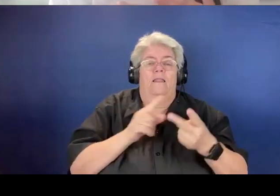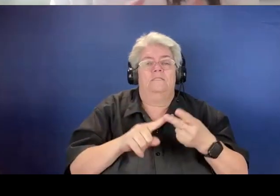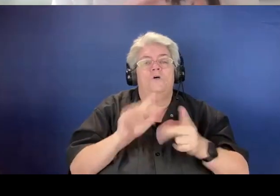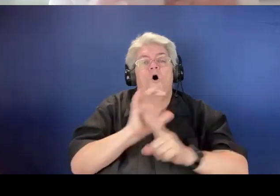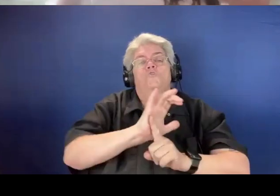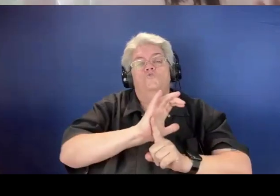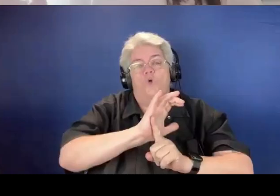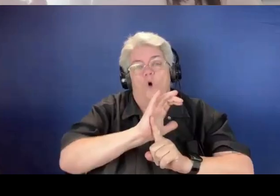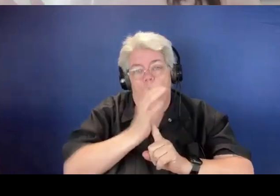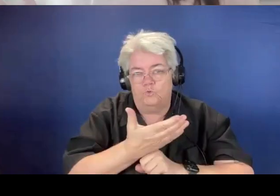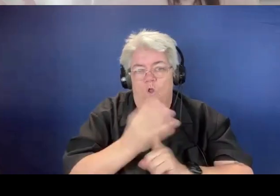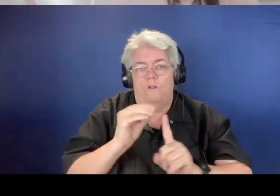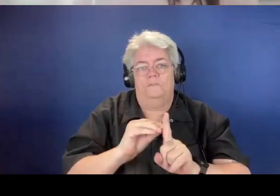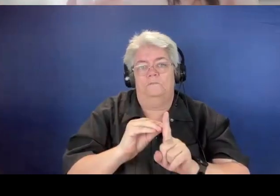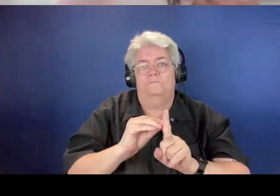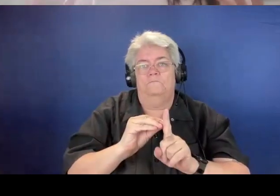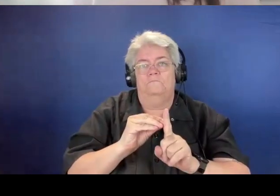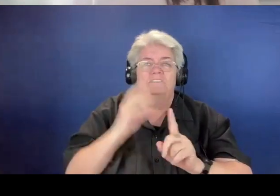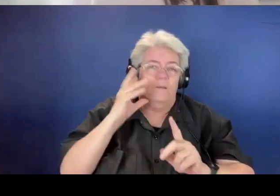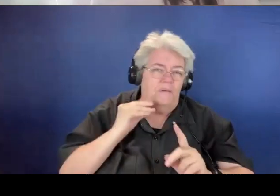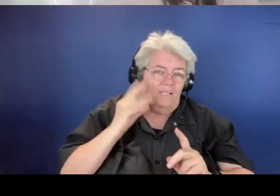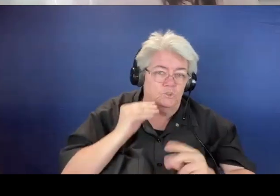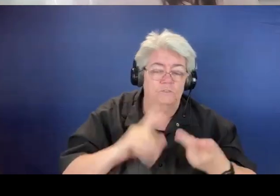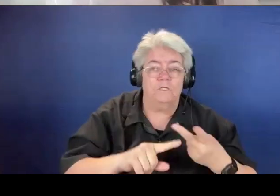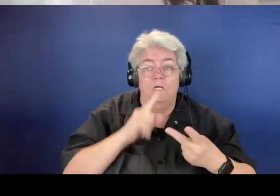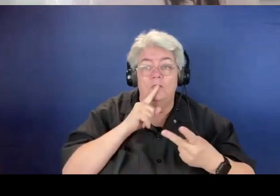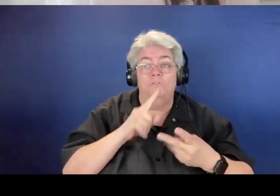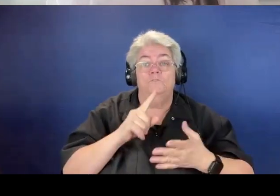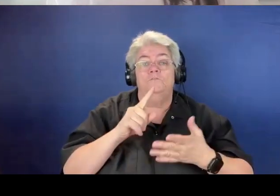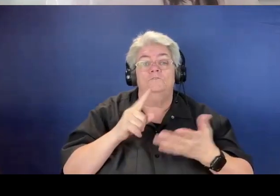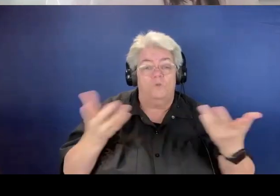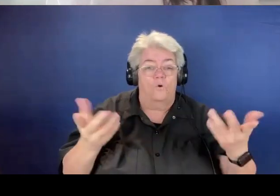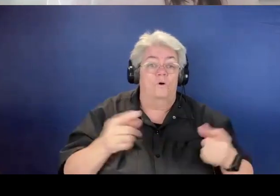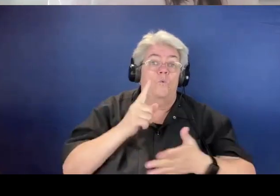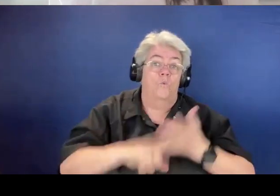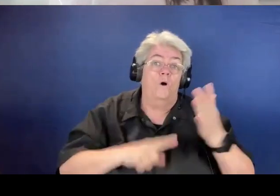So beyond the differences that we can physically see, cultural diversity